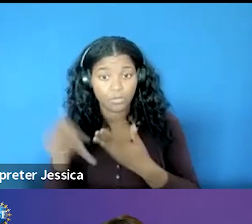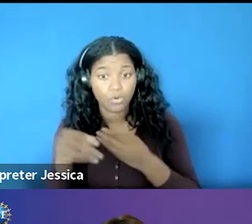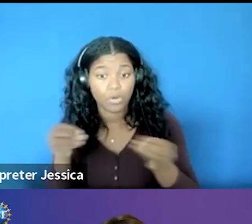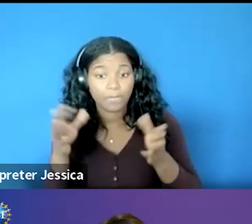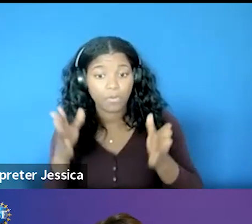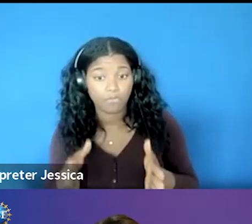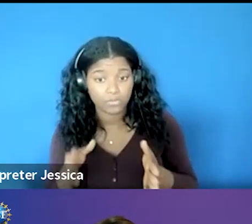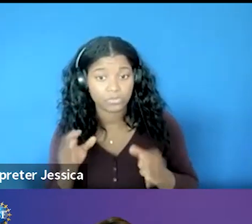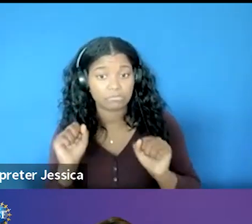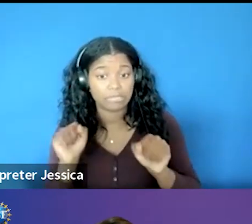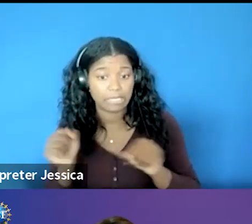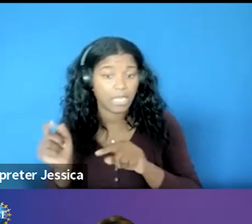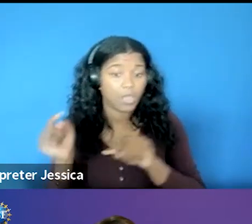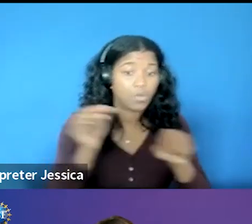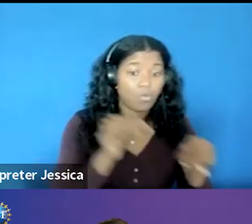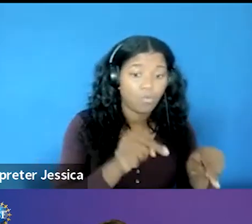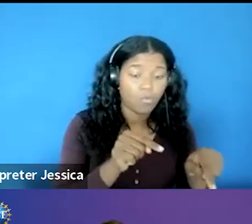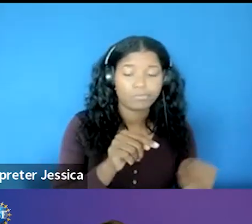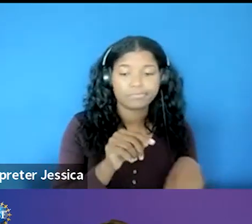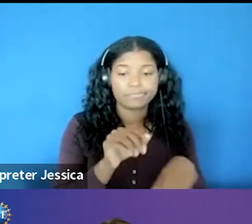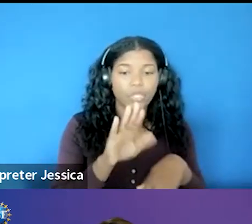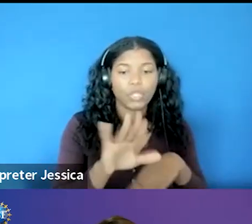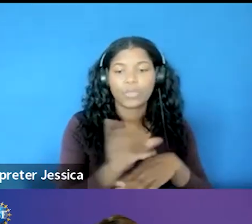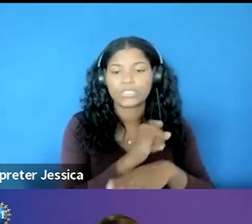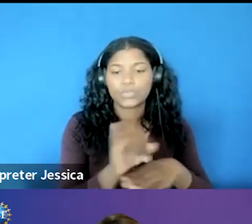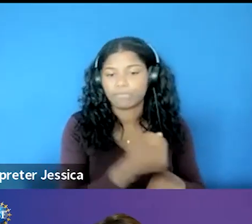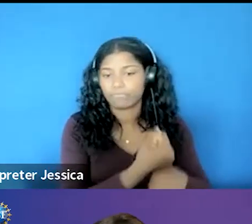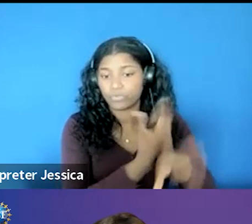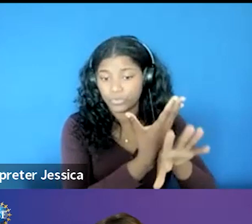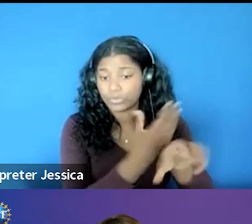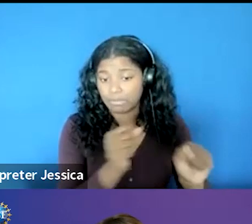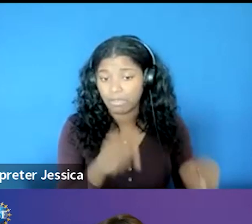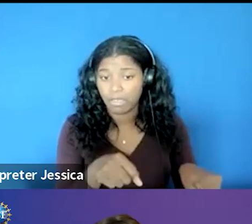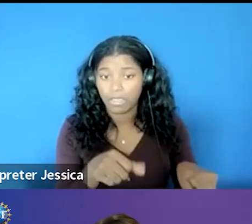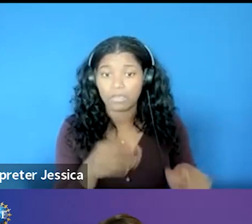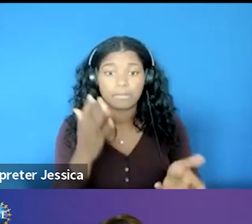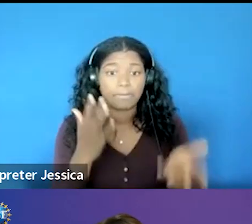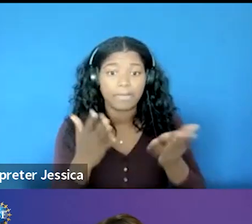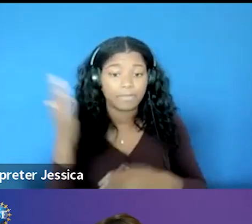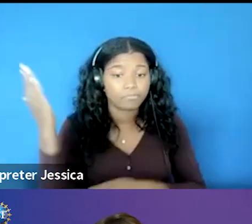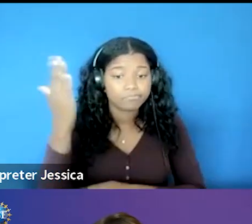to your institution virtually and provide a webinar, sort of a virtual office hour